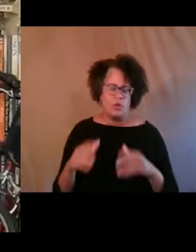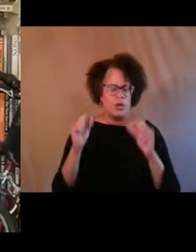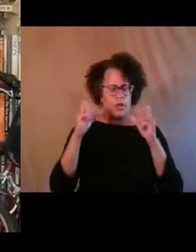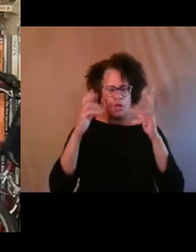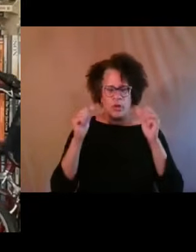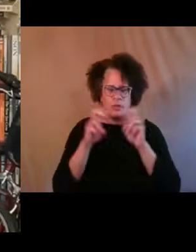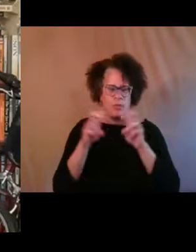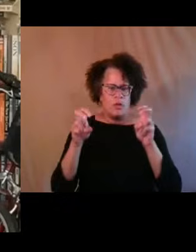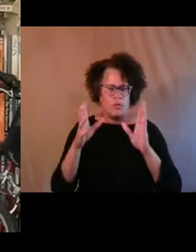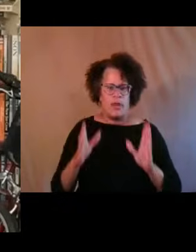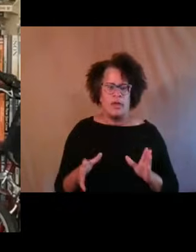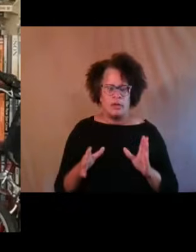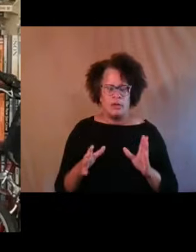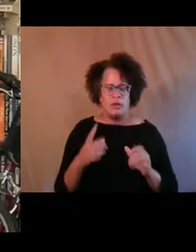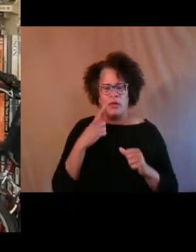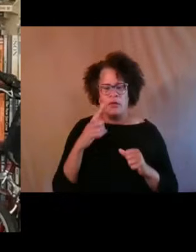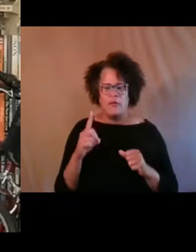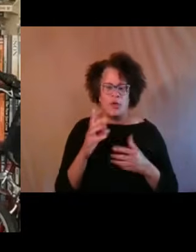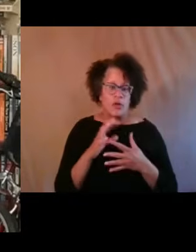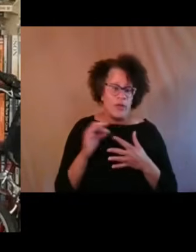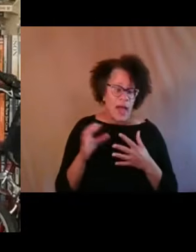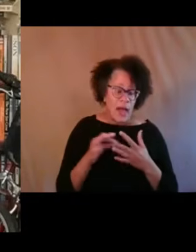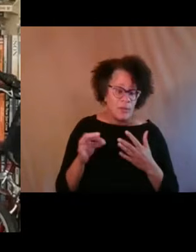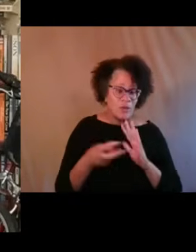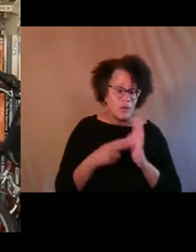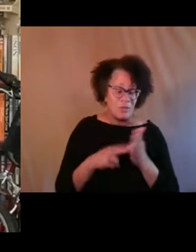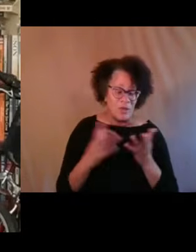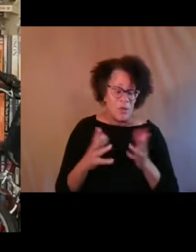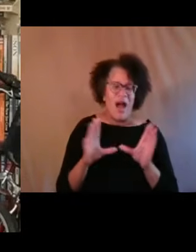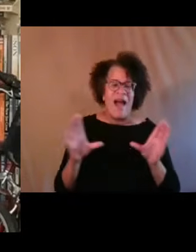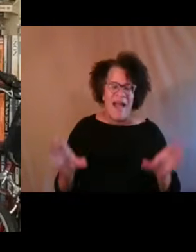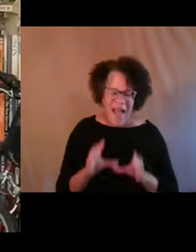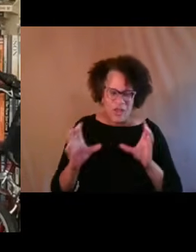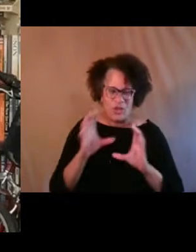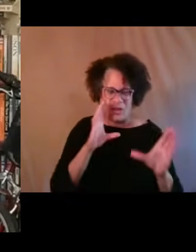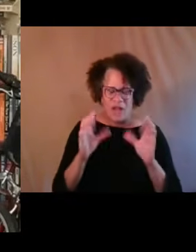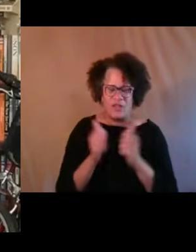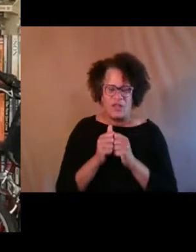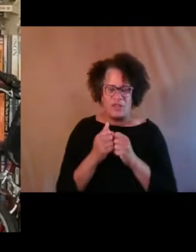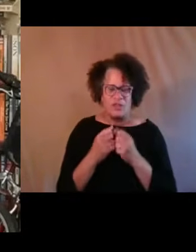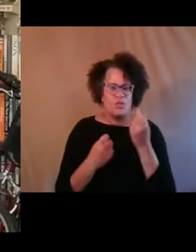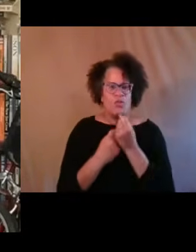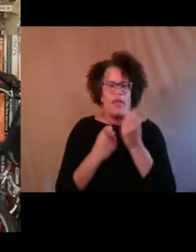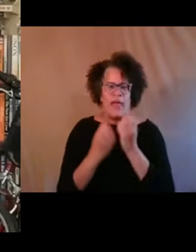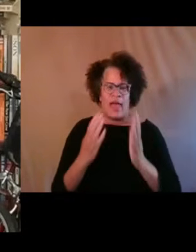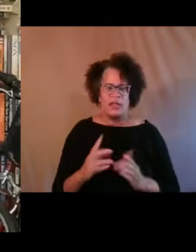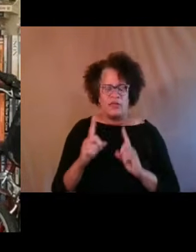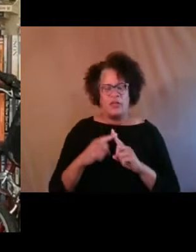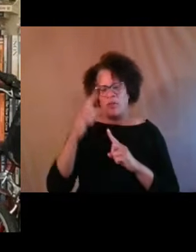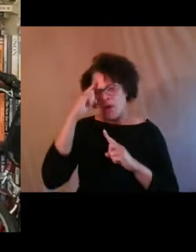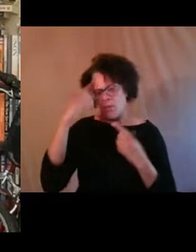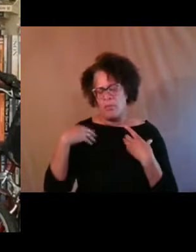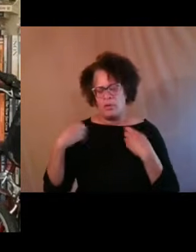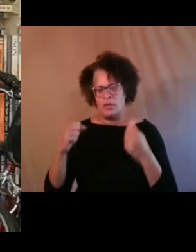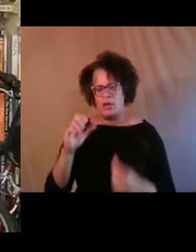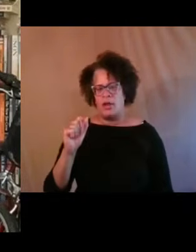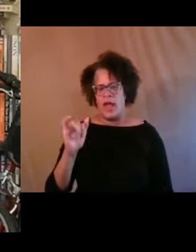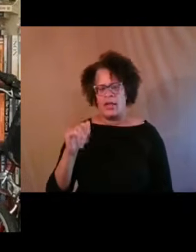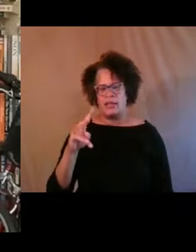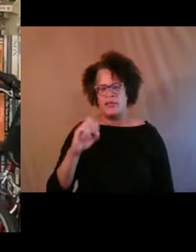for "THE ONLY OPTION IS ACTION: A Conversation with Activists About Mental Health". People watching,